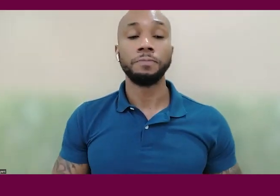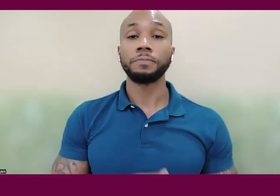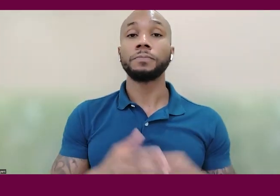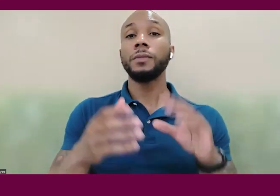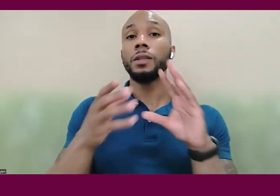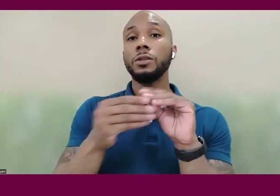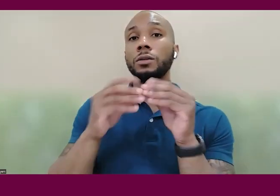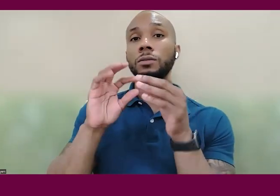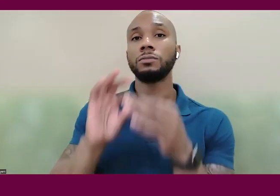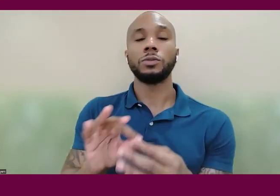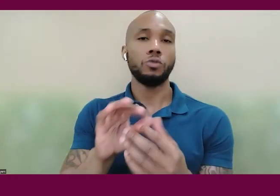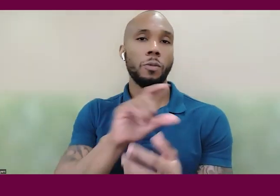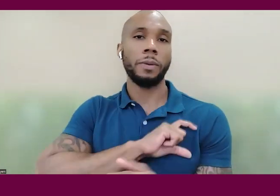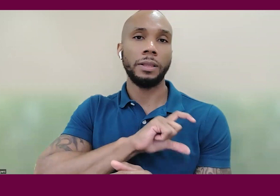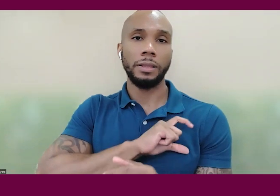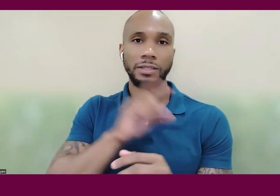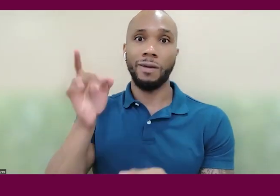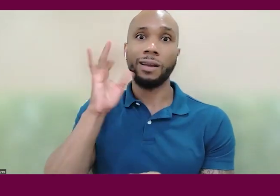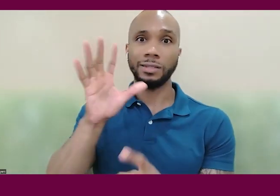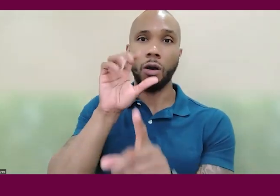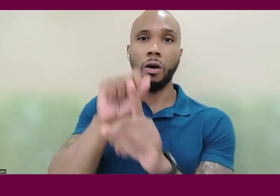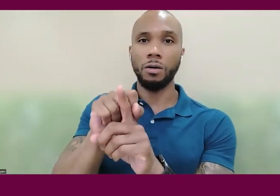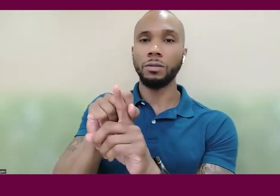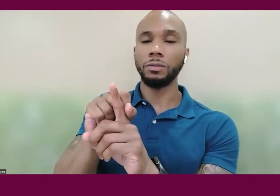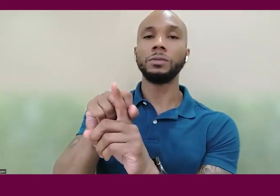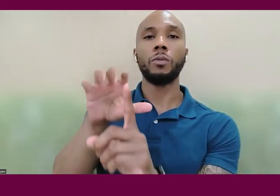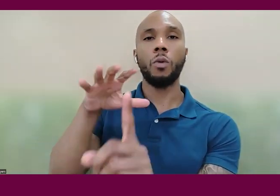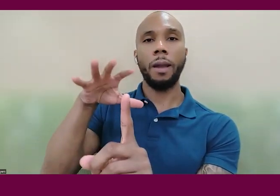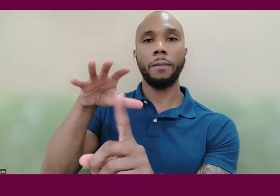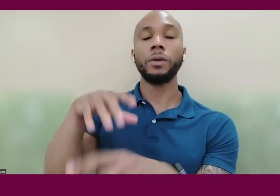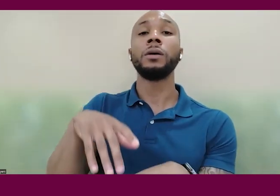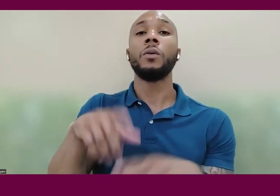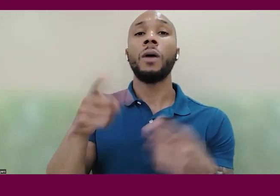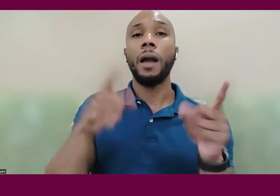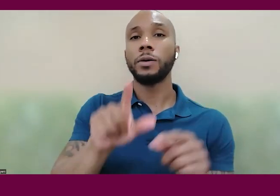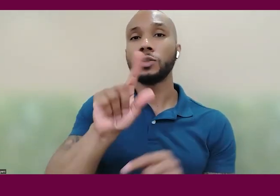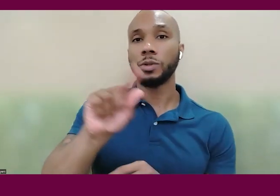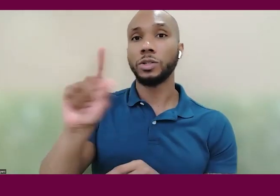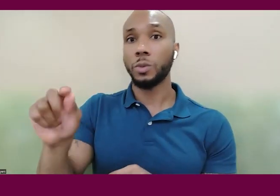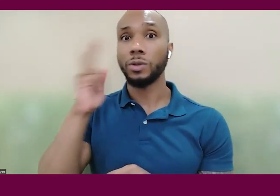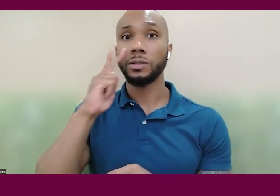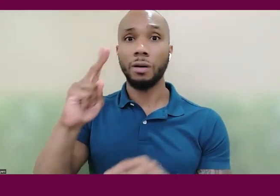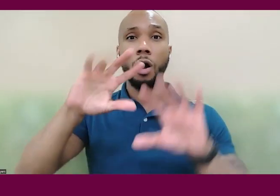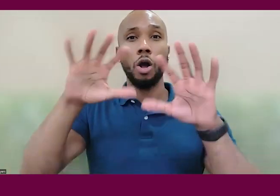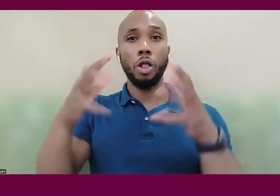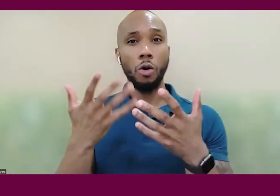Speaking of police violence being caught on camera, in 2020 we saw a global movement for